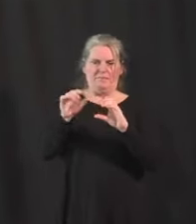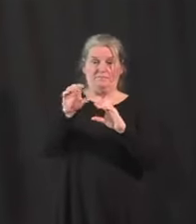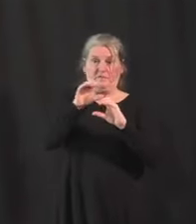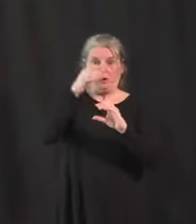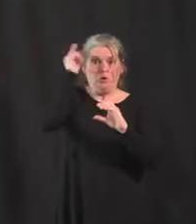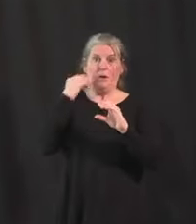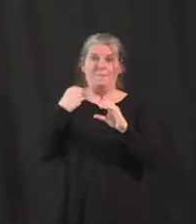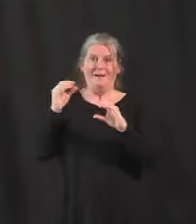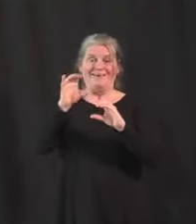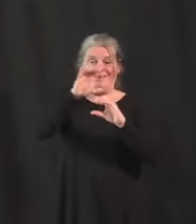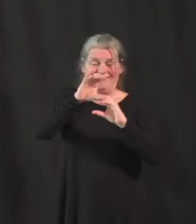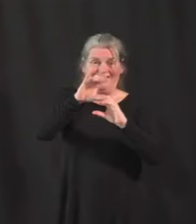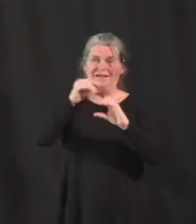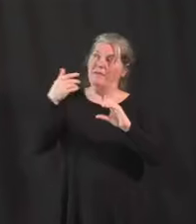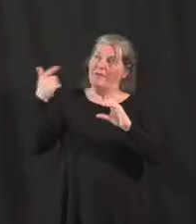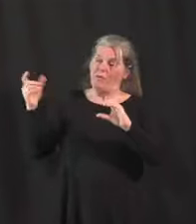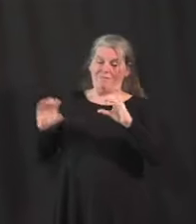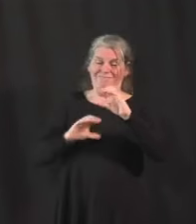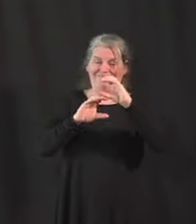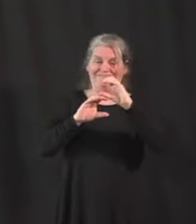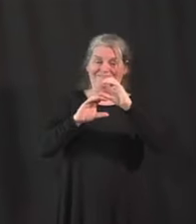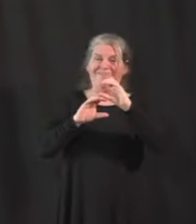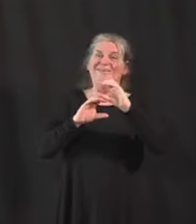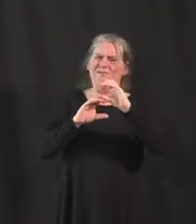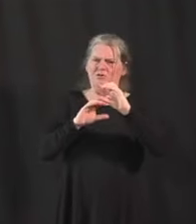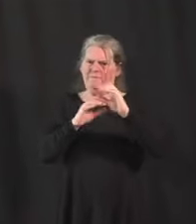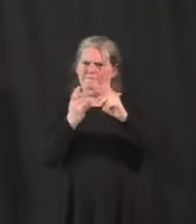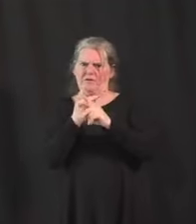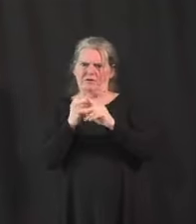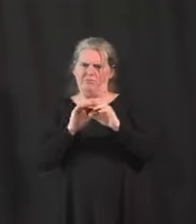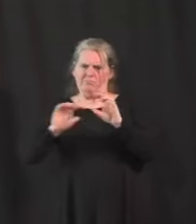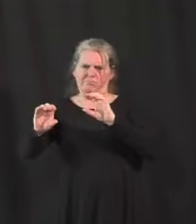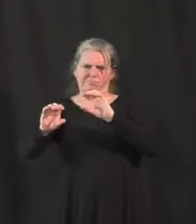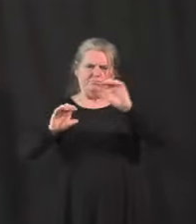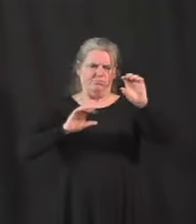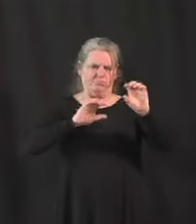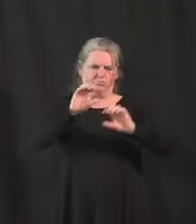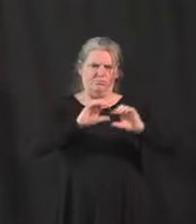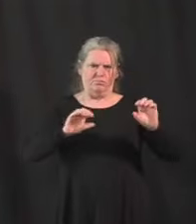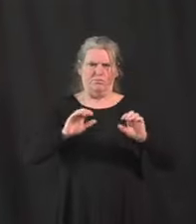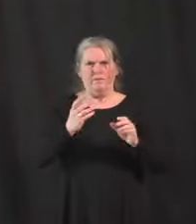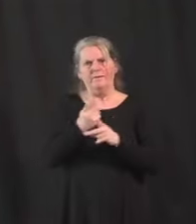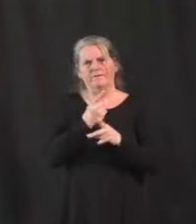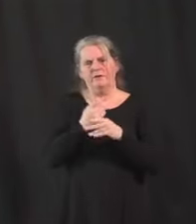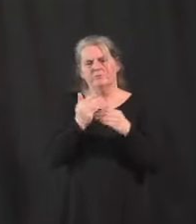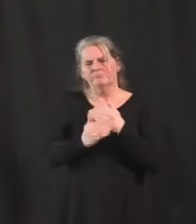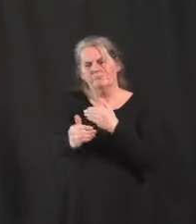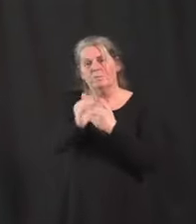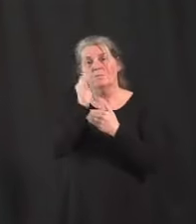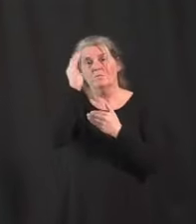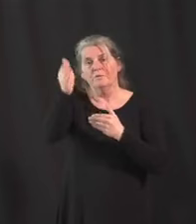FOR BUSINESSES.